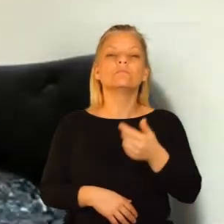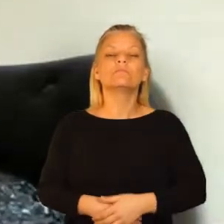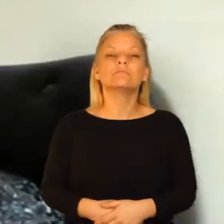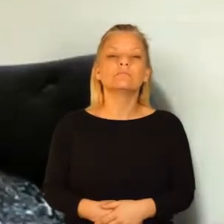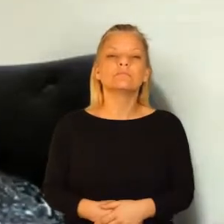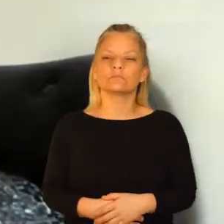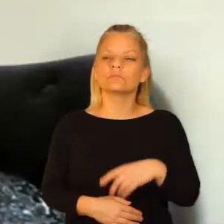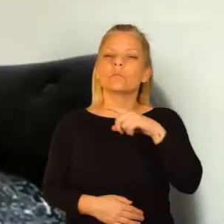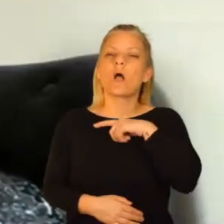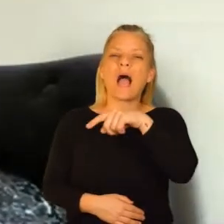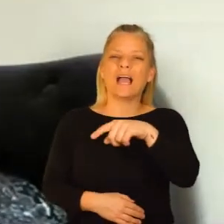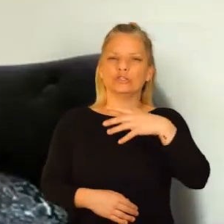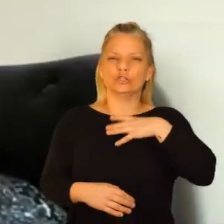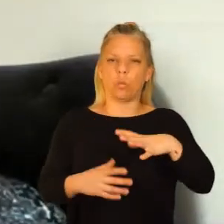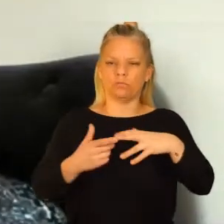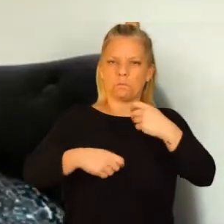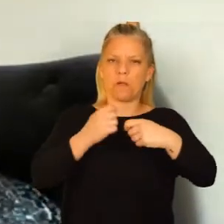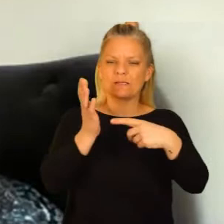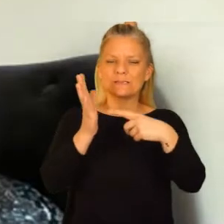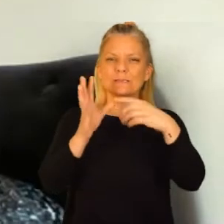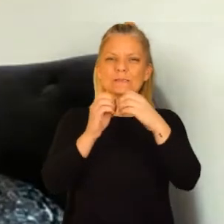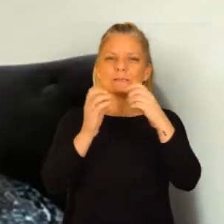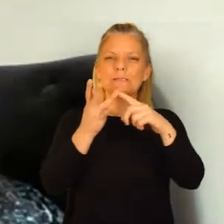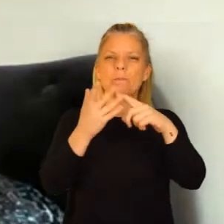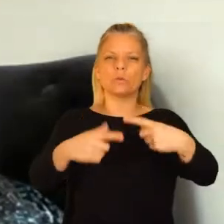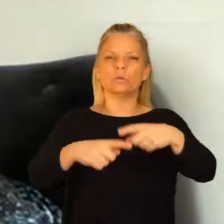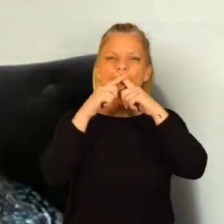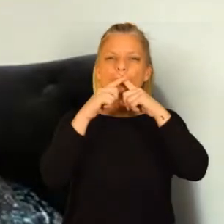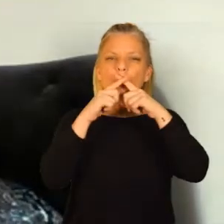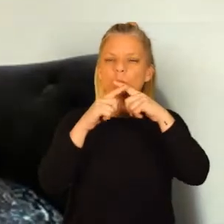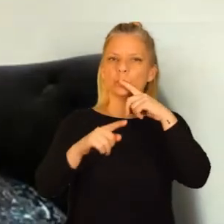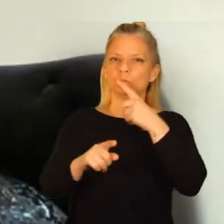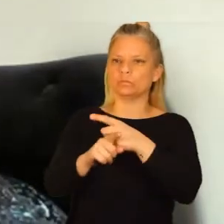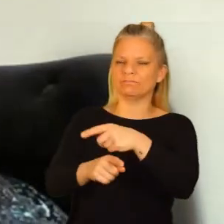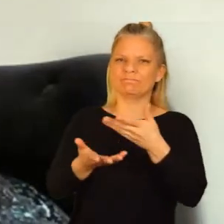just just naming it'. People can choose to carry on or not um